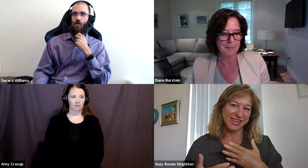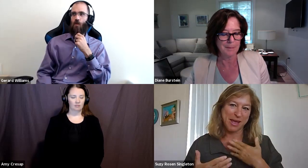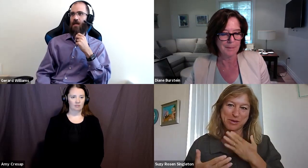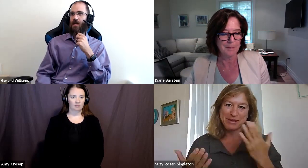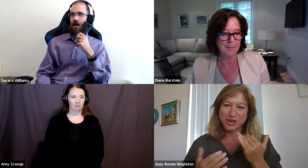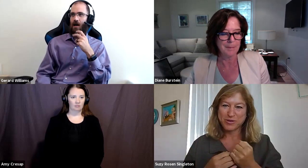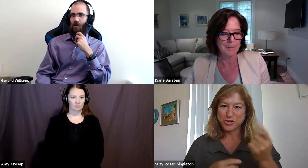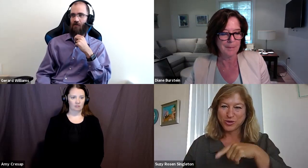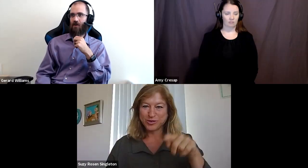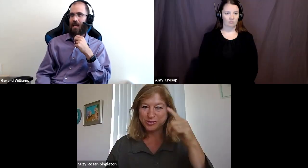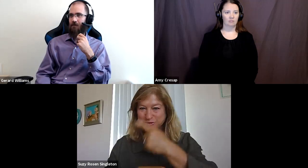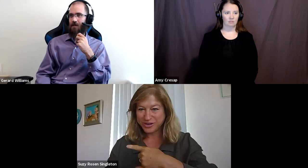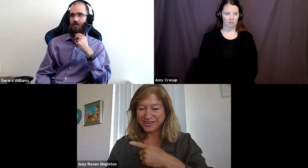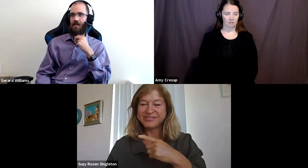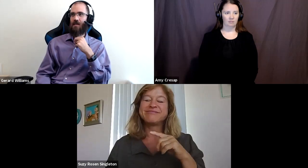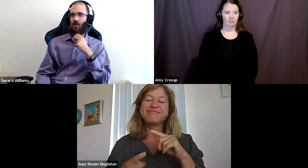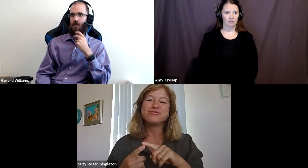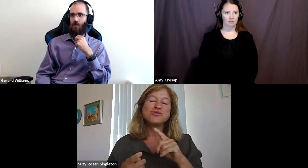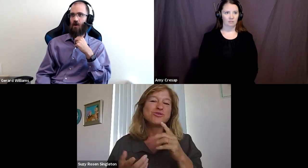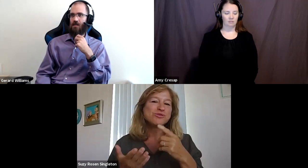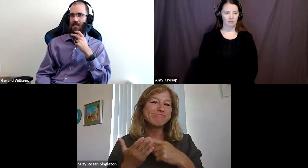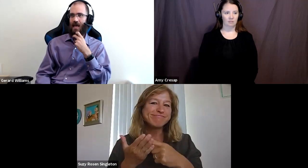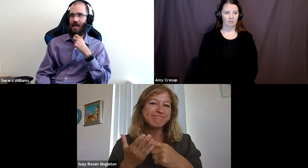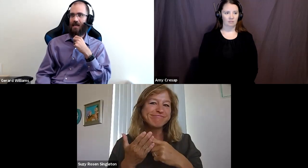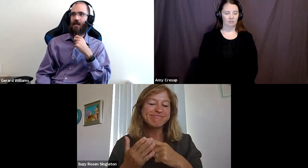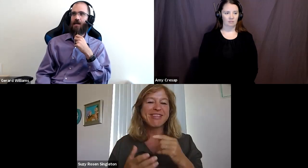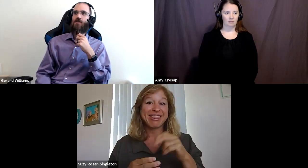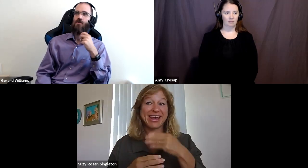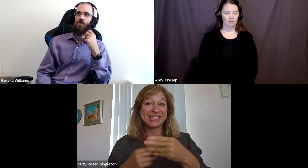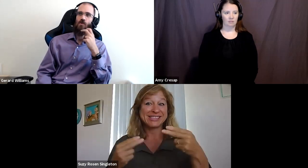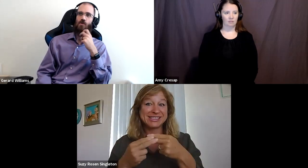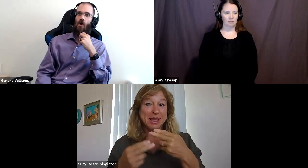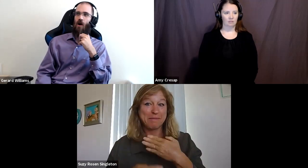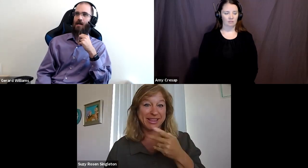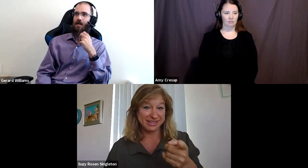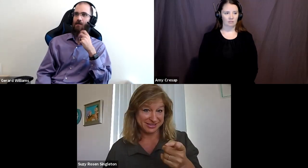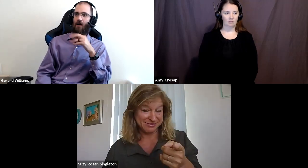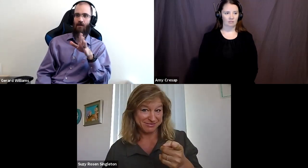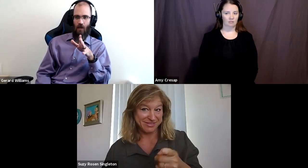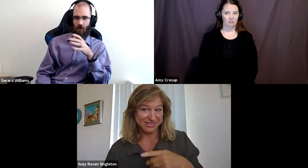We are very happy to be here with you all today to talk about -- if we can go to the